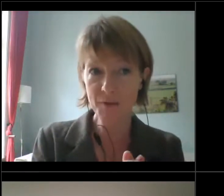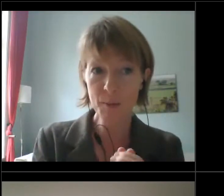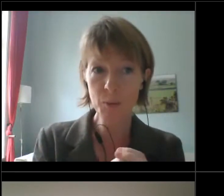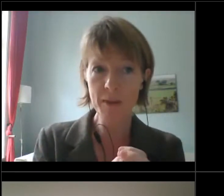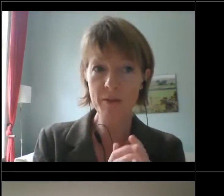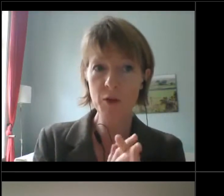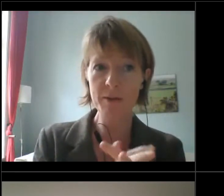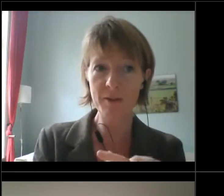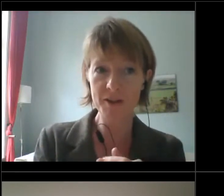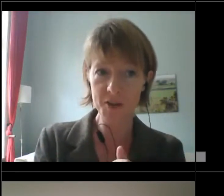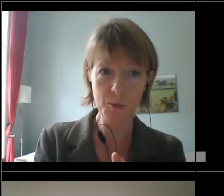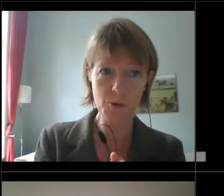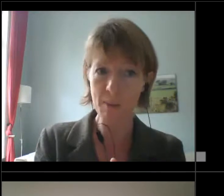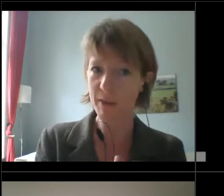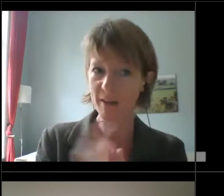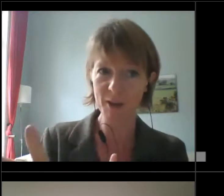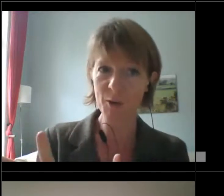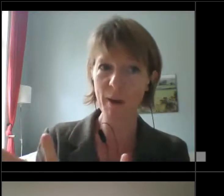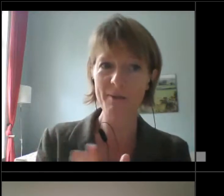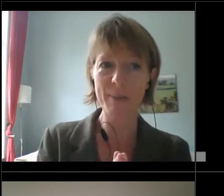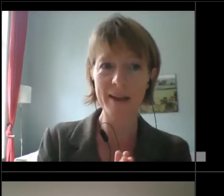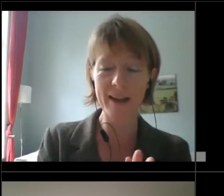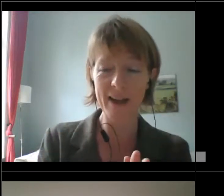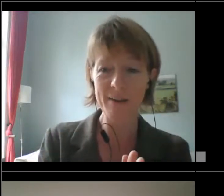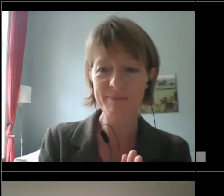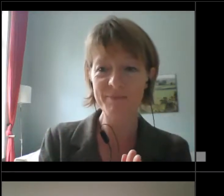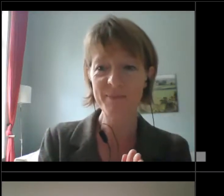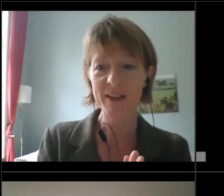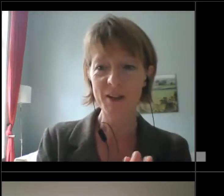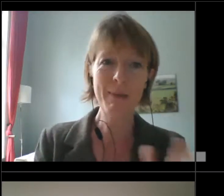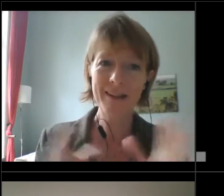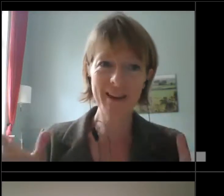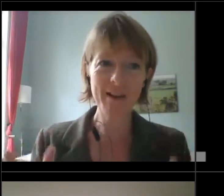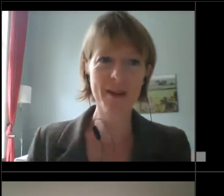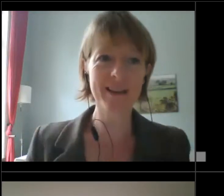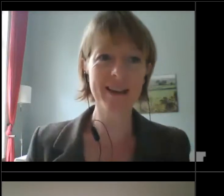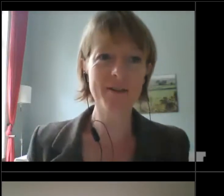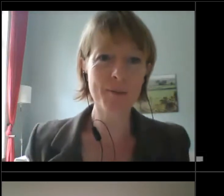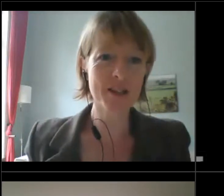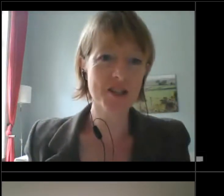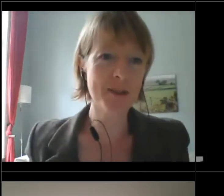I guess Vibhu, within the UNV but may not have that information.